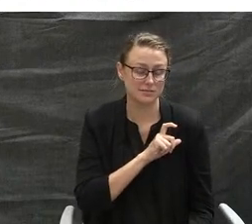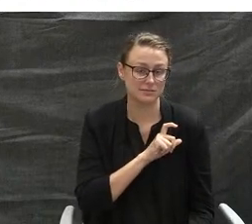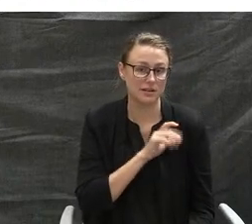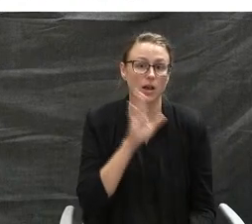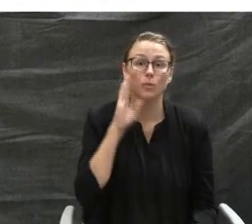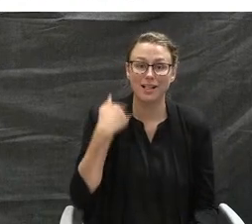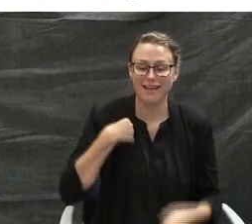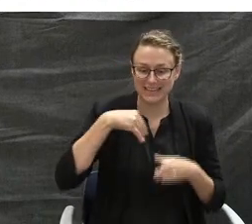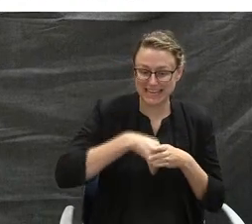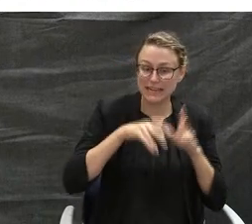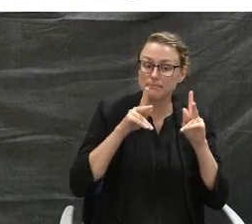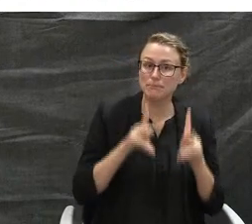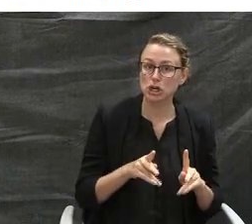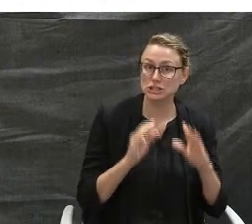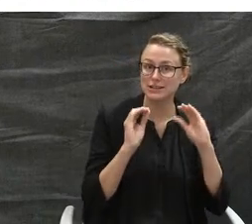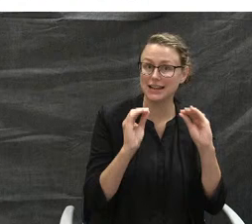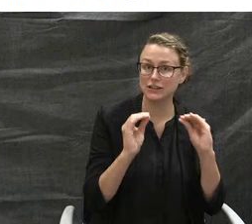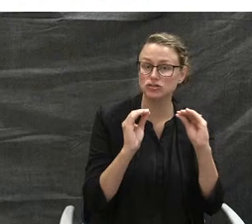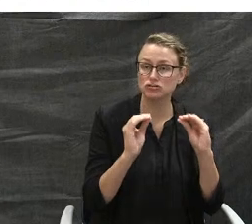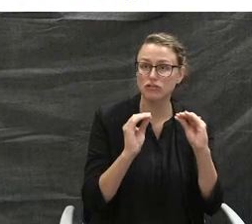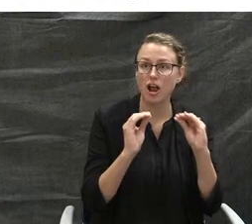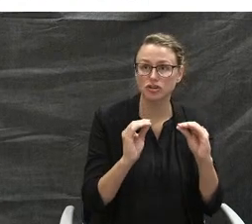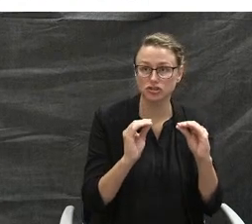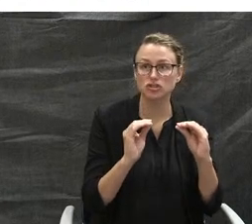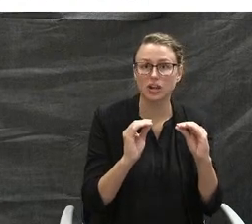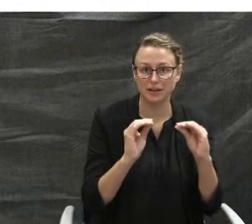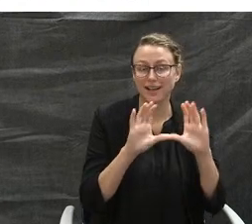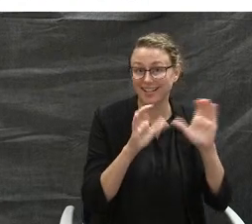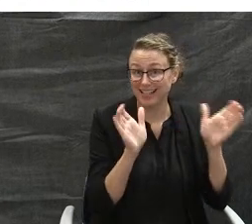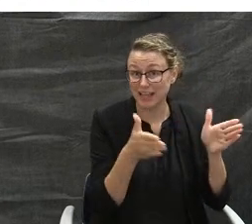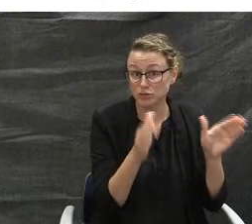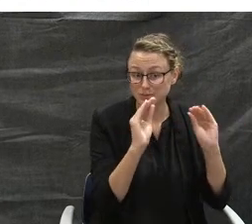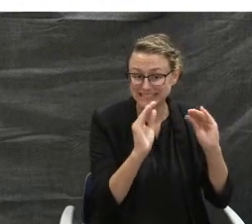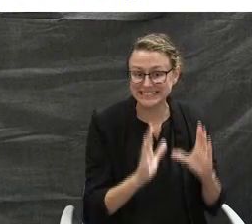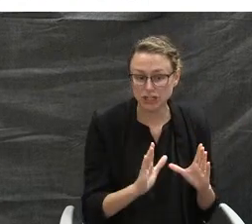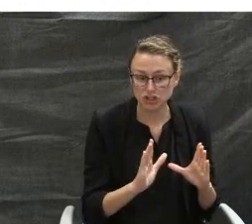by a classroom teacher at Minne Tonka High School. So all of the